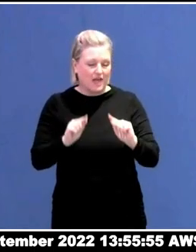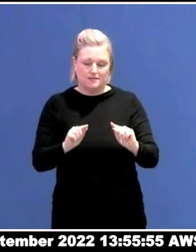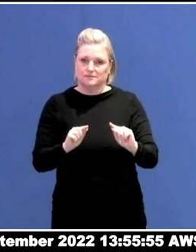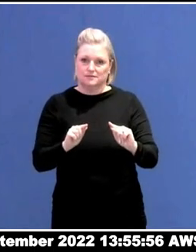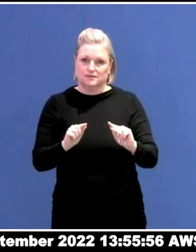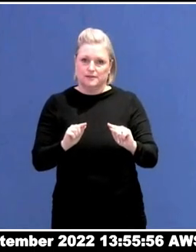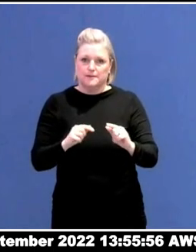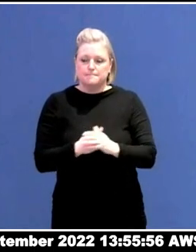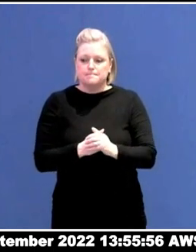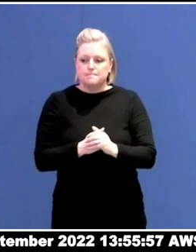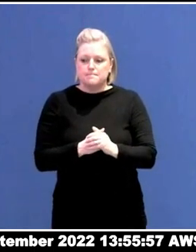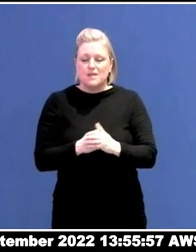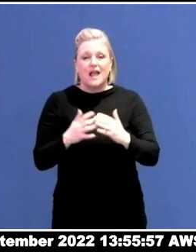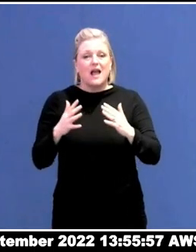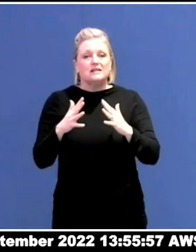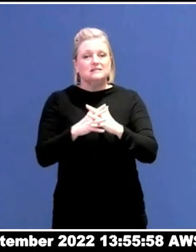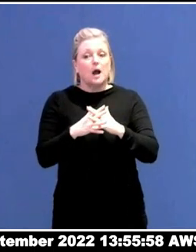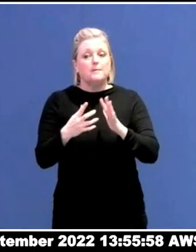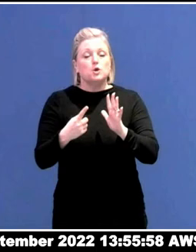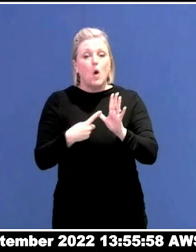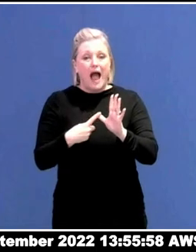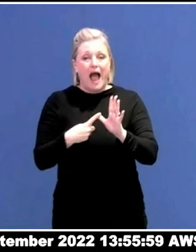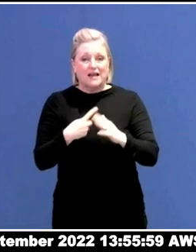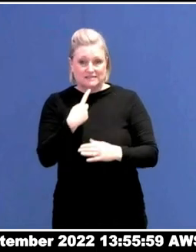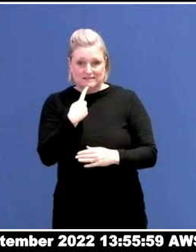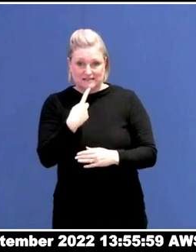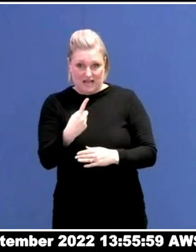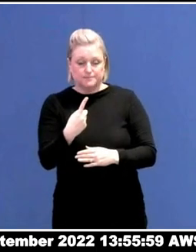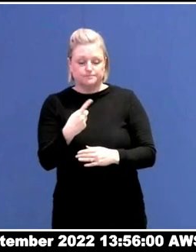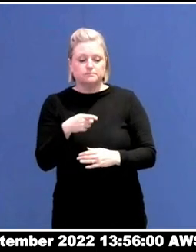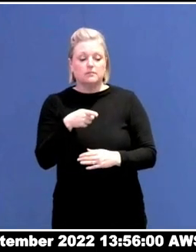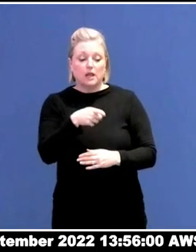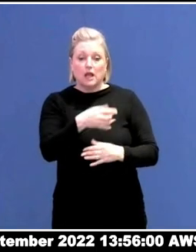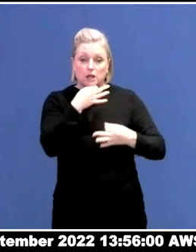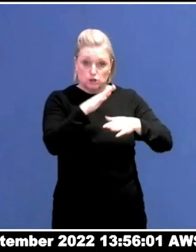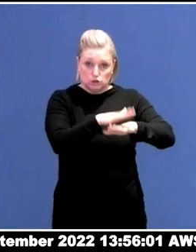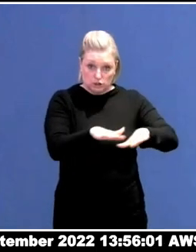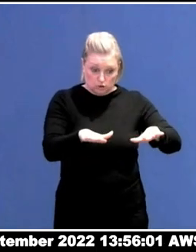declaration that holding children in solitary confinement was unlawful, that would